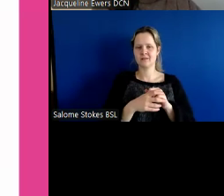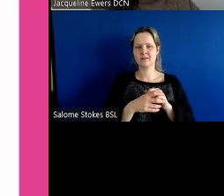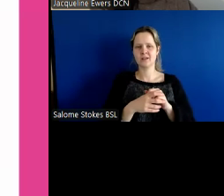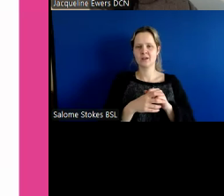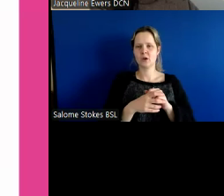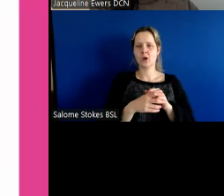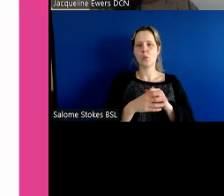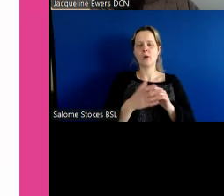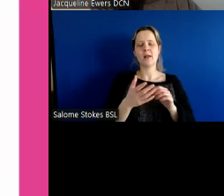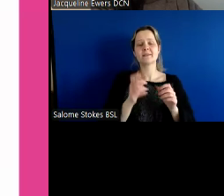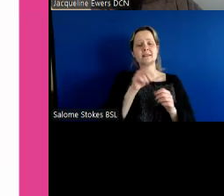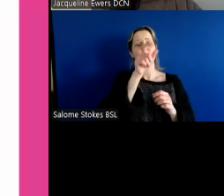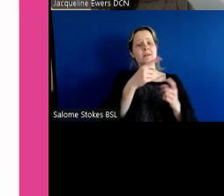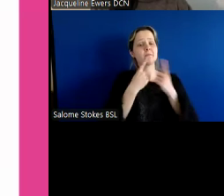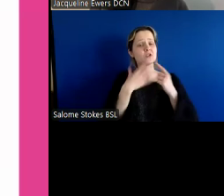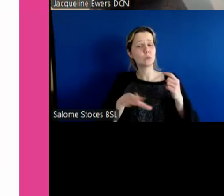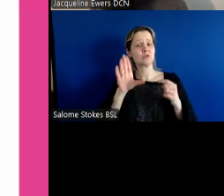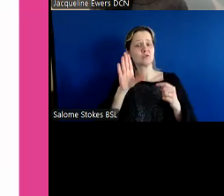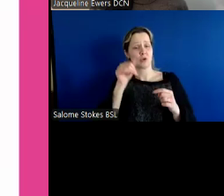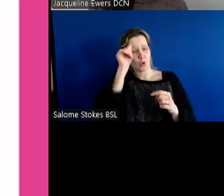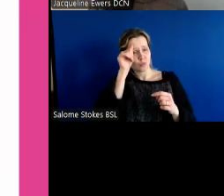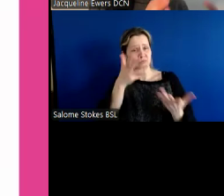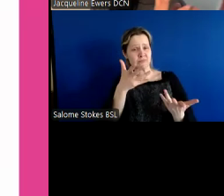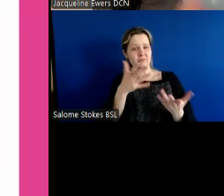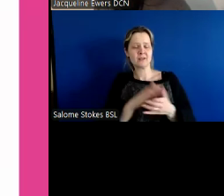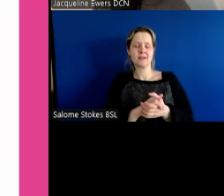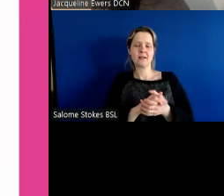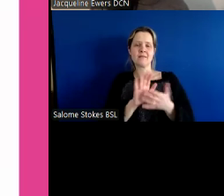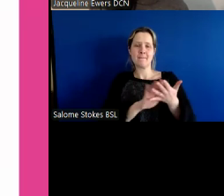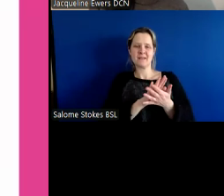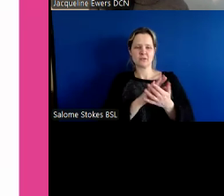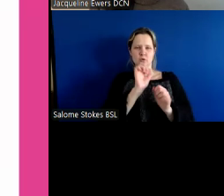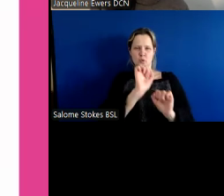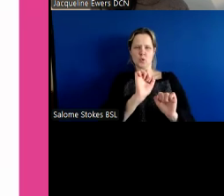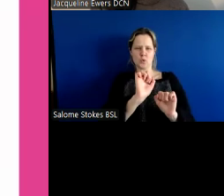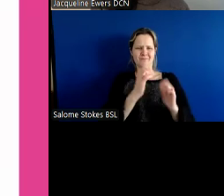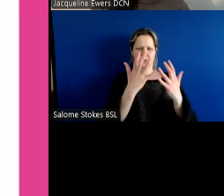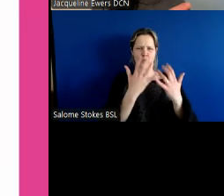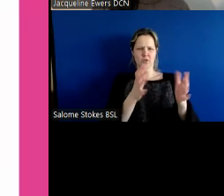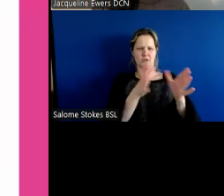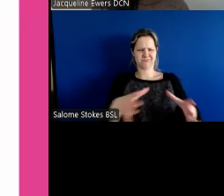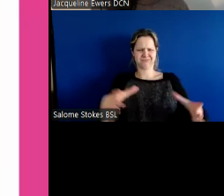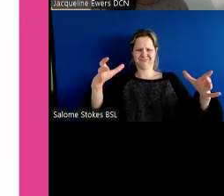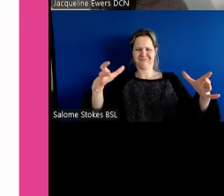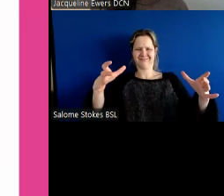or know about. You're able to segment your audience into creating